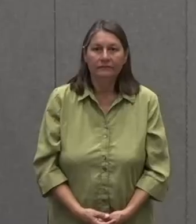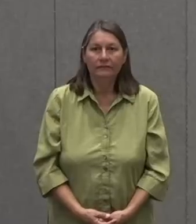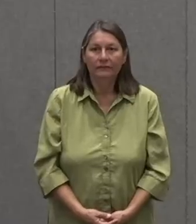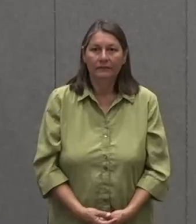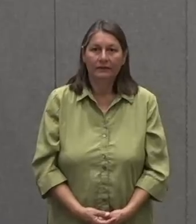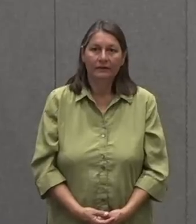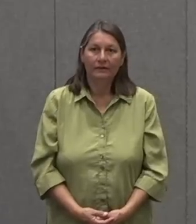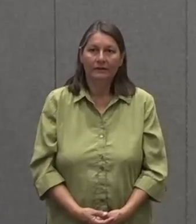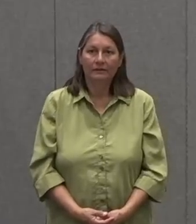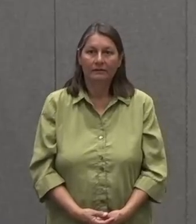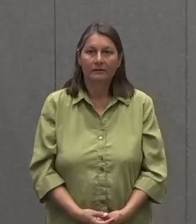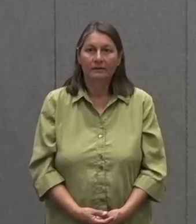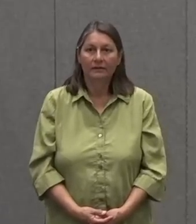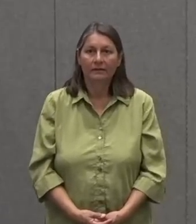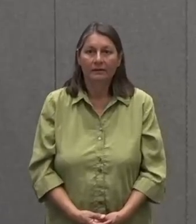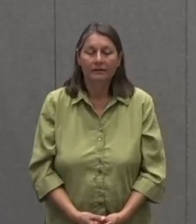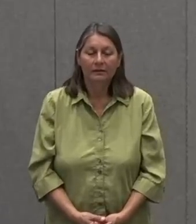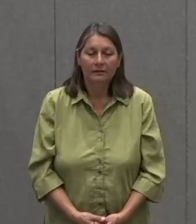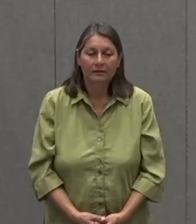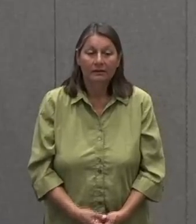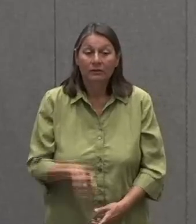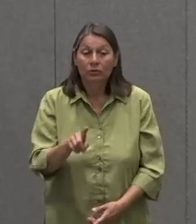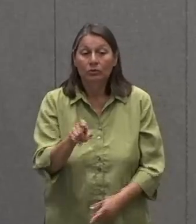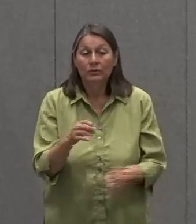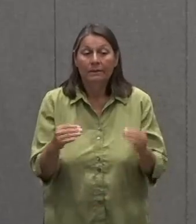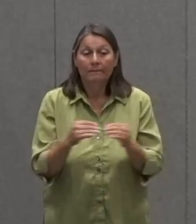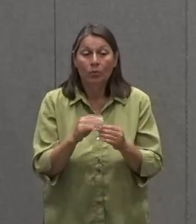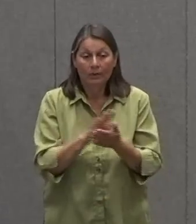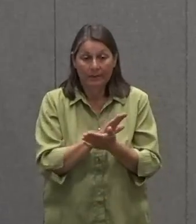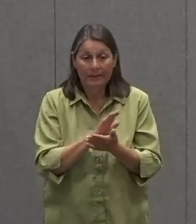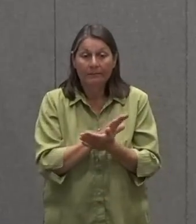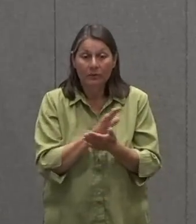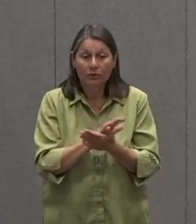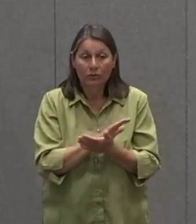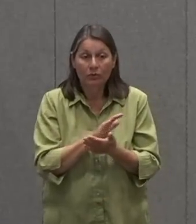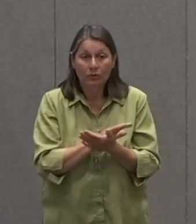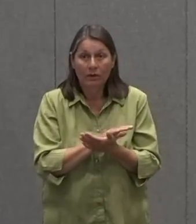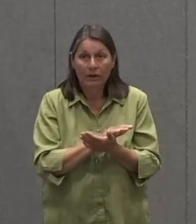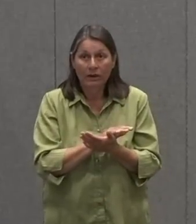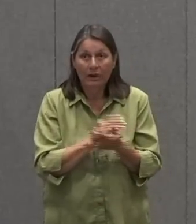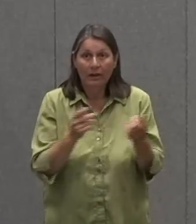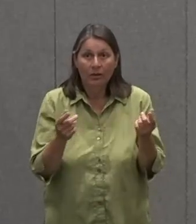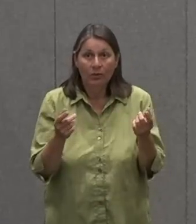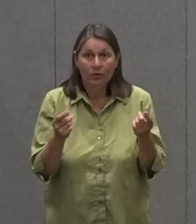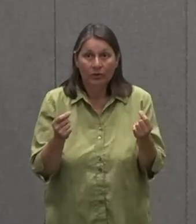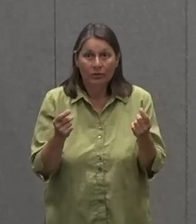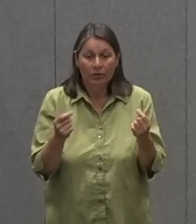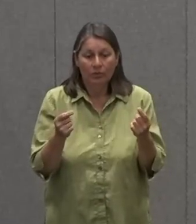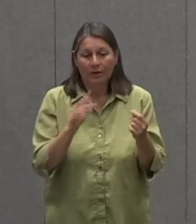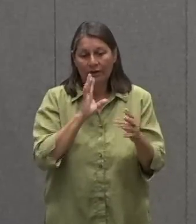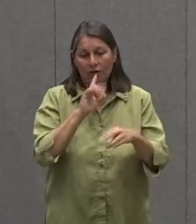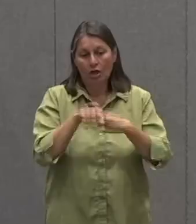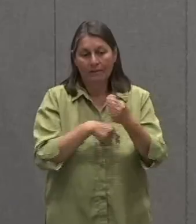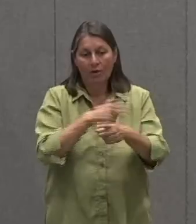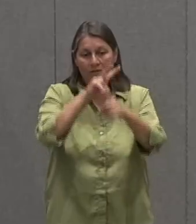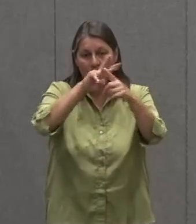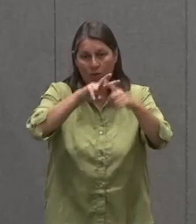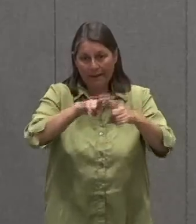and you'll have to get another sheet of paper, but we're gonna go ahead and introduce some of our vocabulary that we have today,